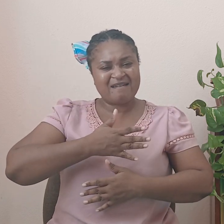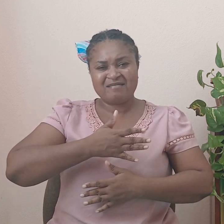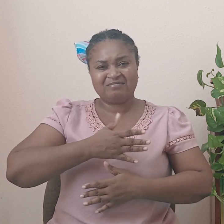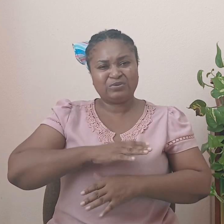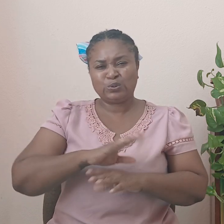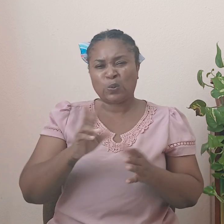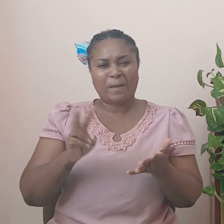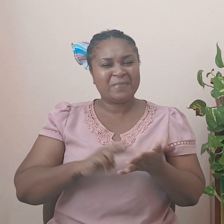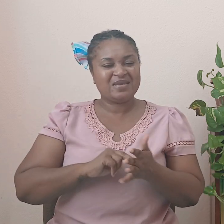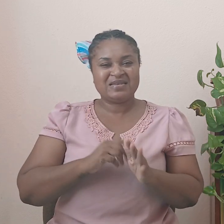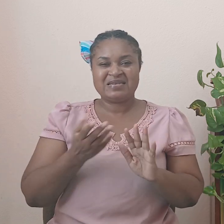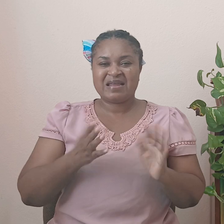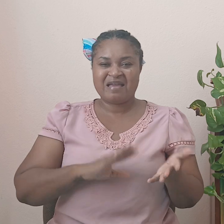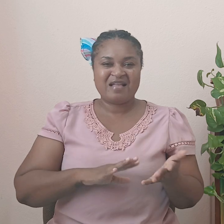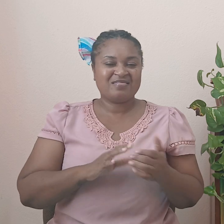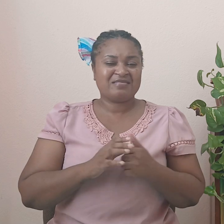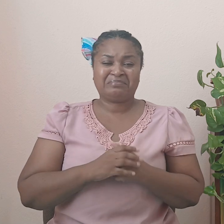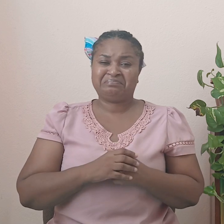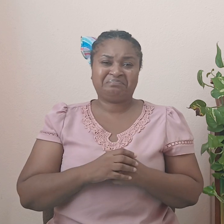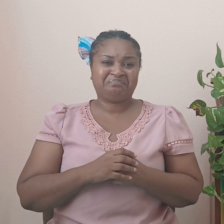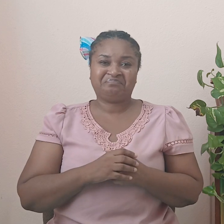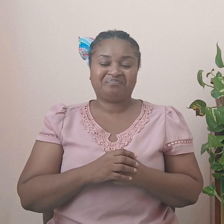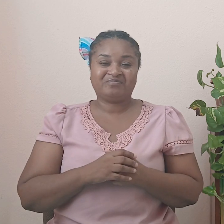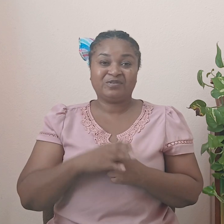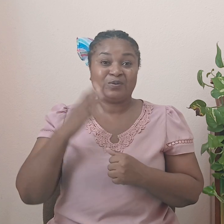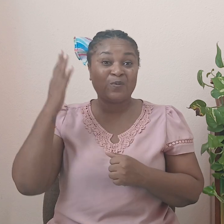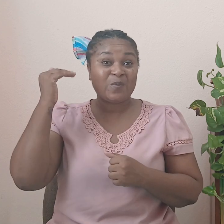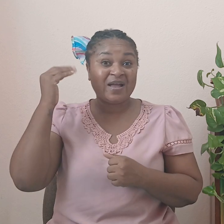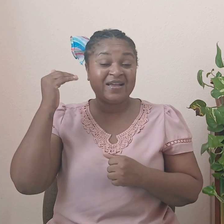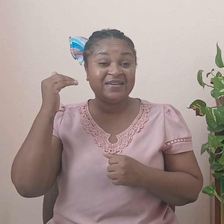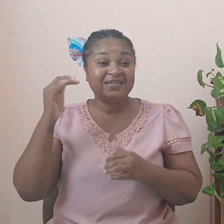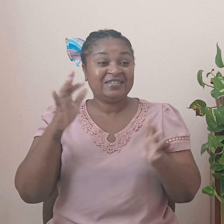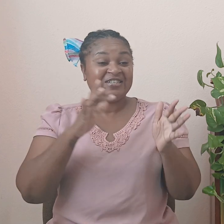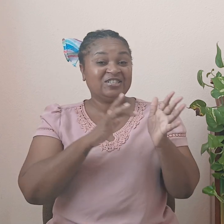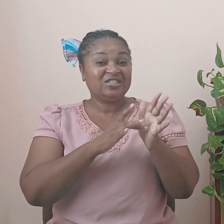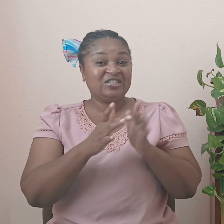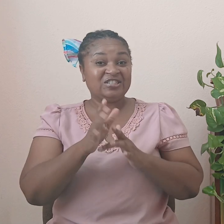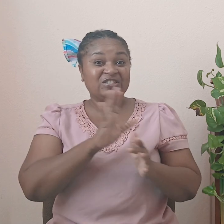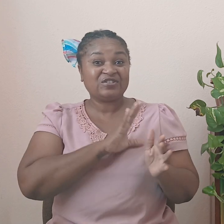Death is not death; for Jesus Christ has conquered death,